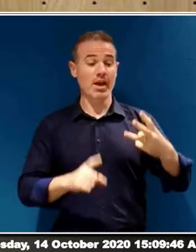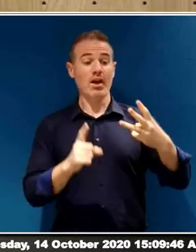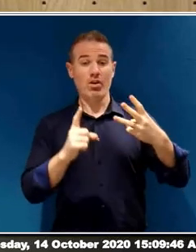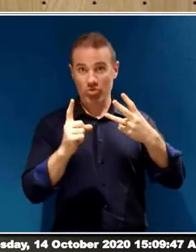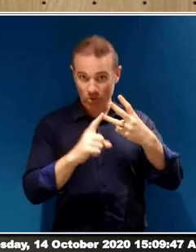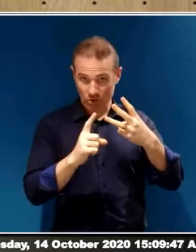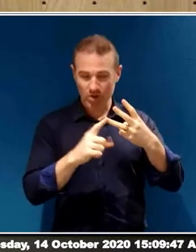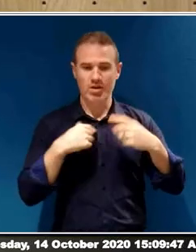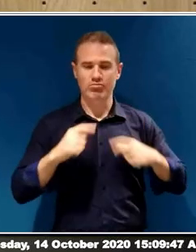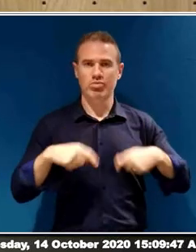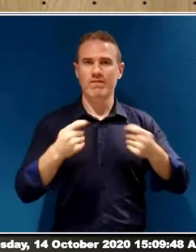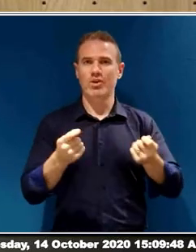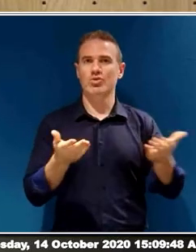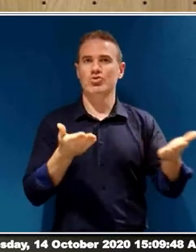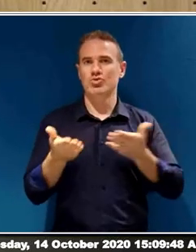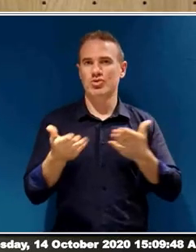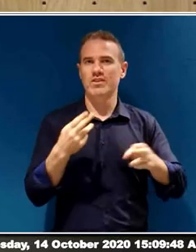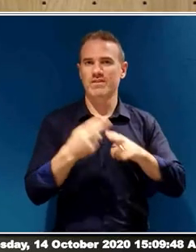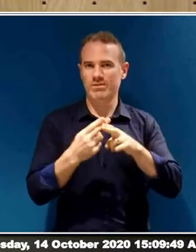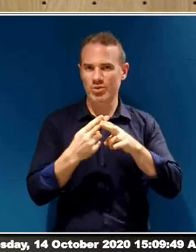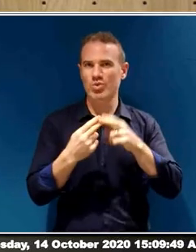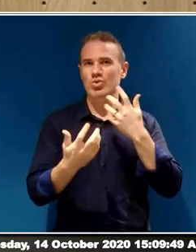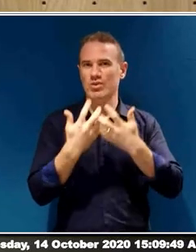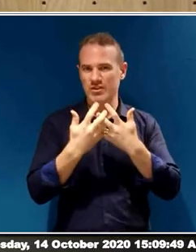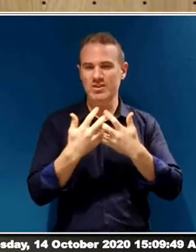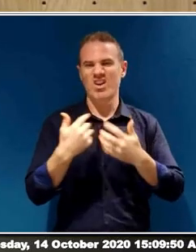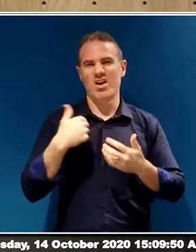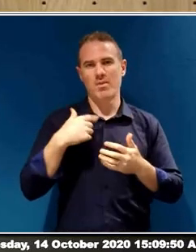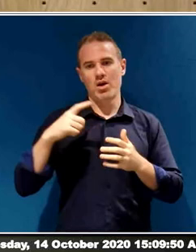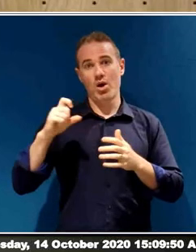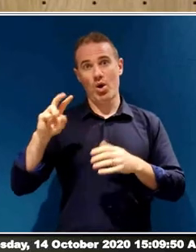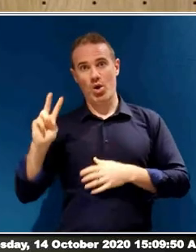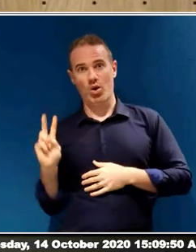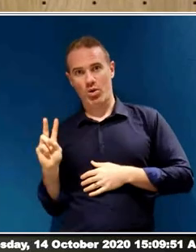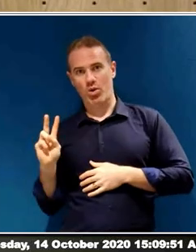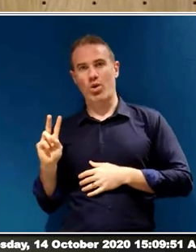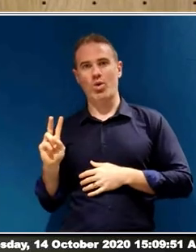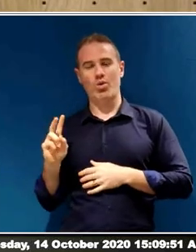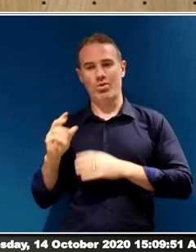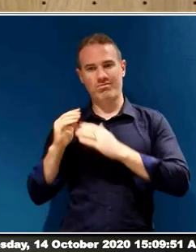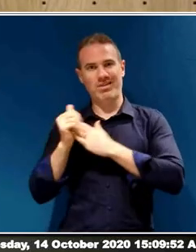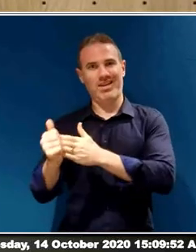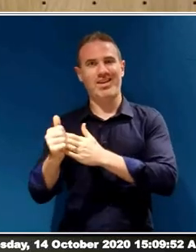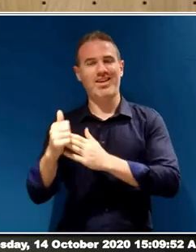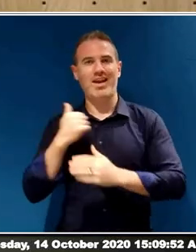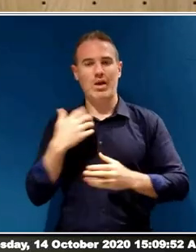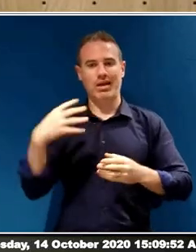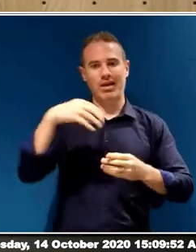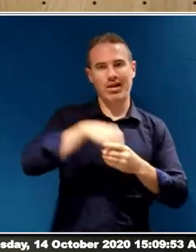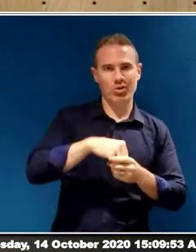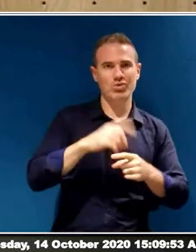of our Inclusion and Exclusion program within the Centre and, as you mentioned,